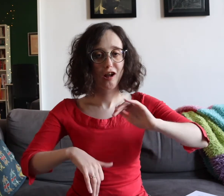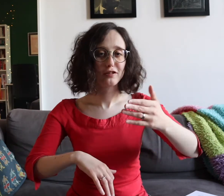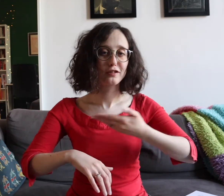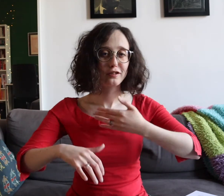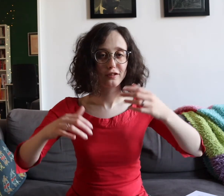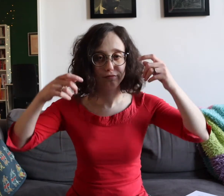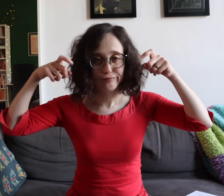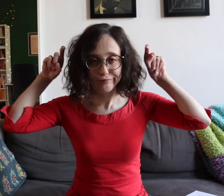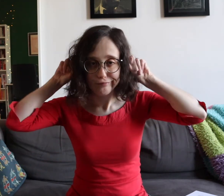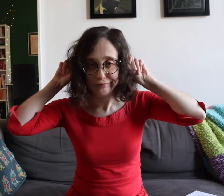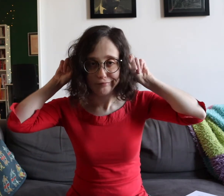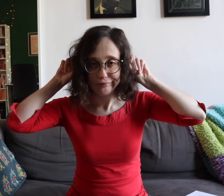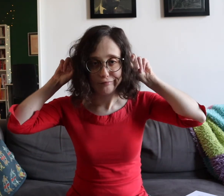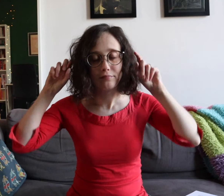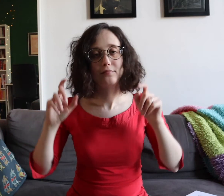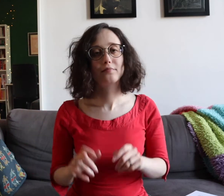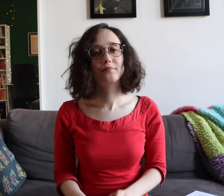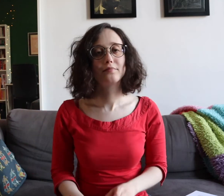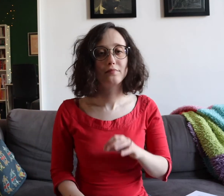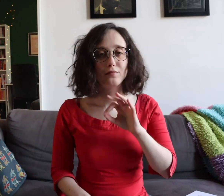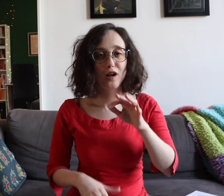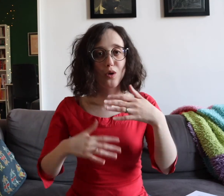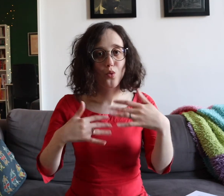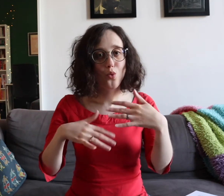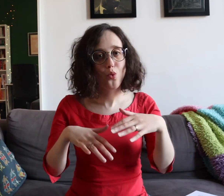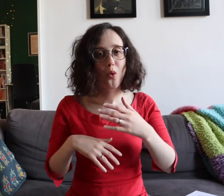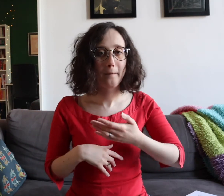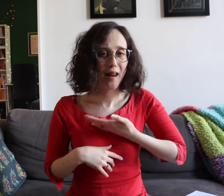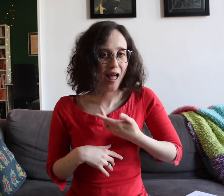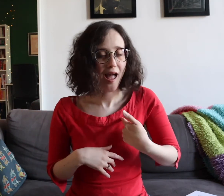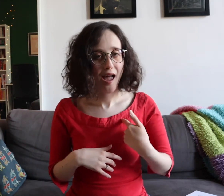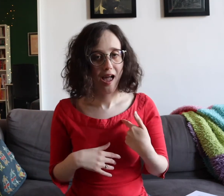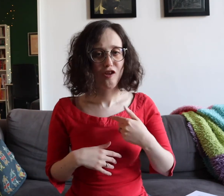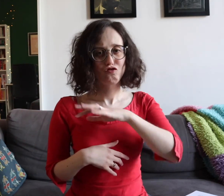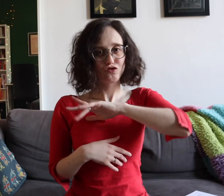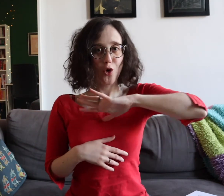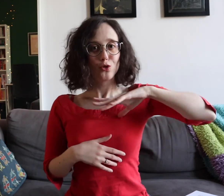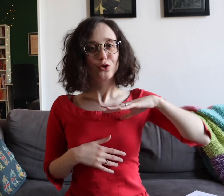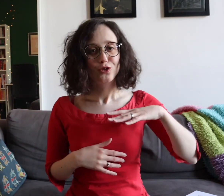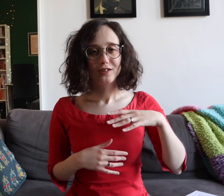hearing aids. At the time I felt pretty happy and proud.